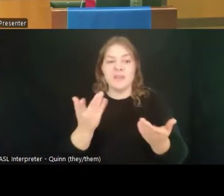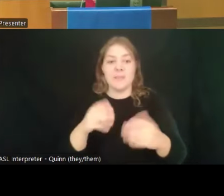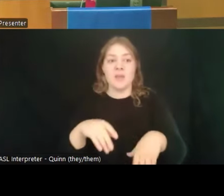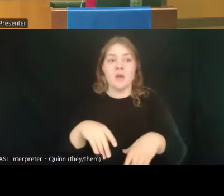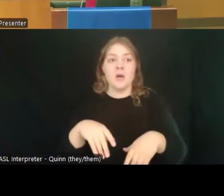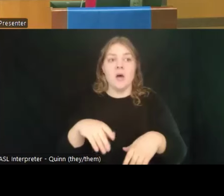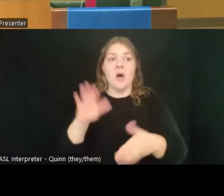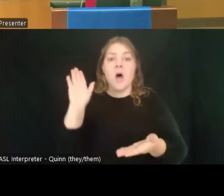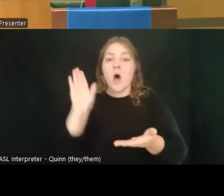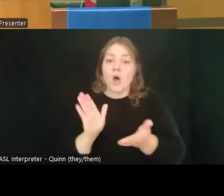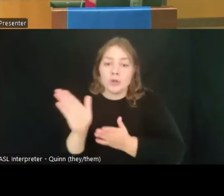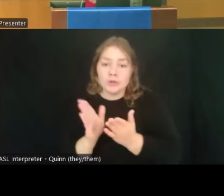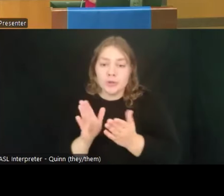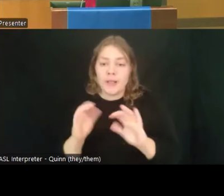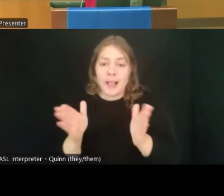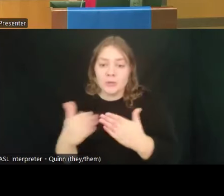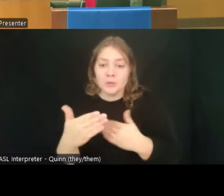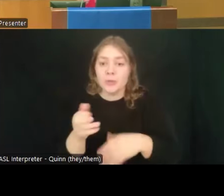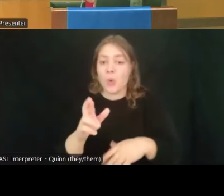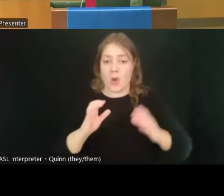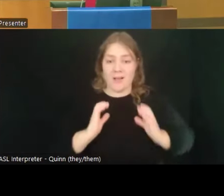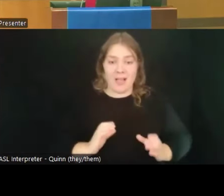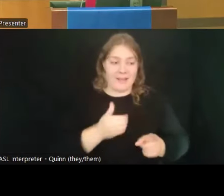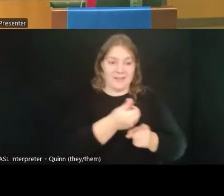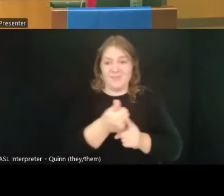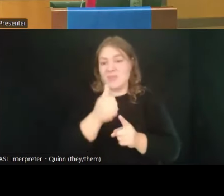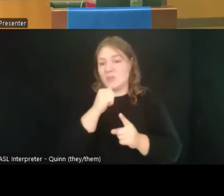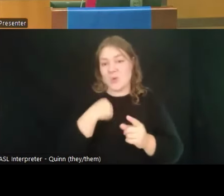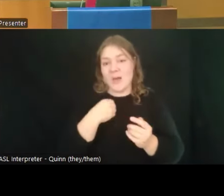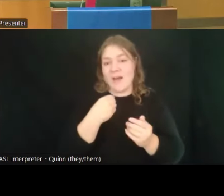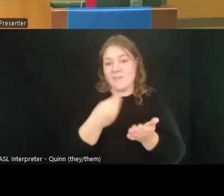or maybe we'll go to some of our clients who don't have the funds to action school supplies